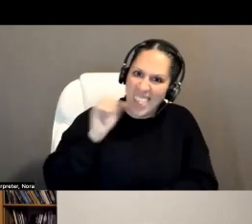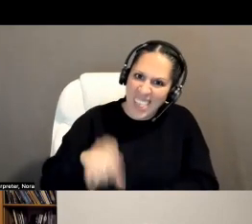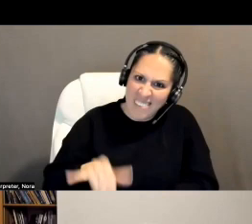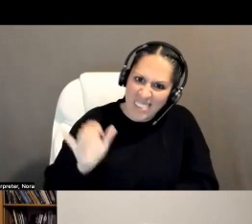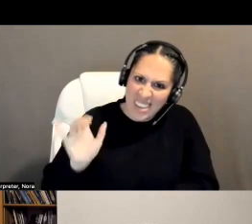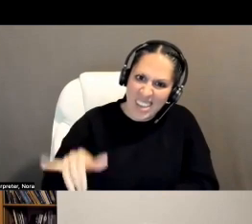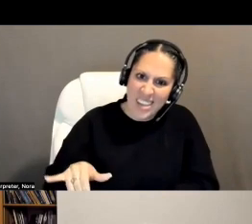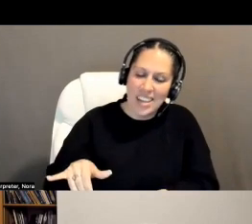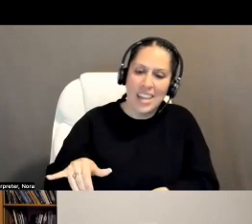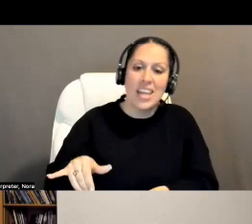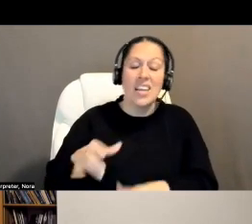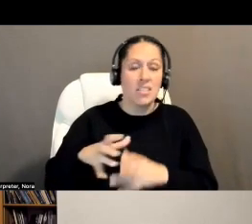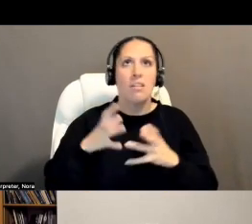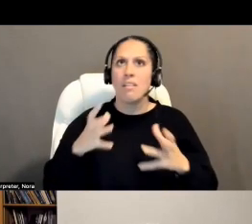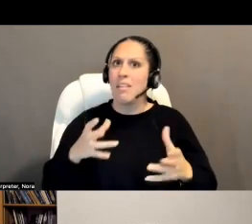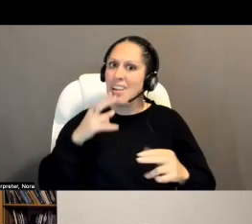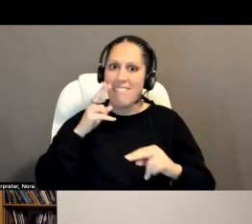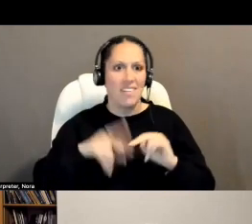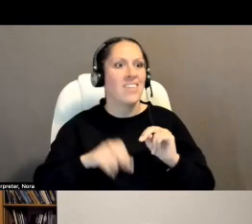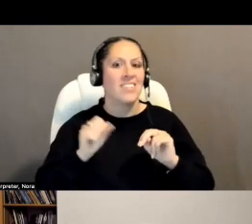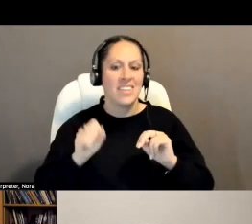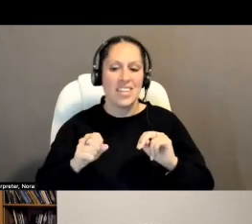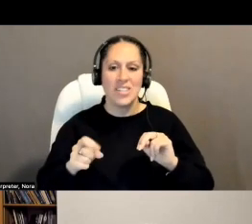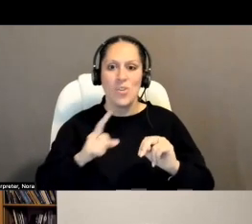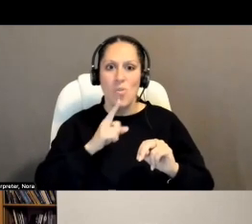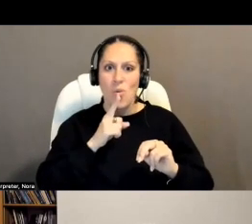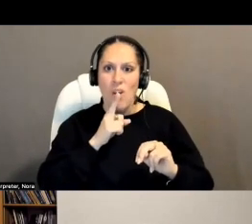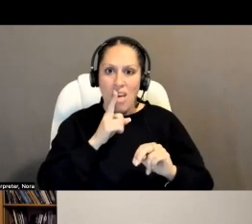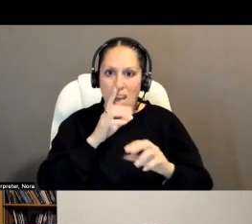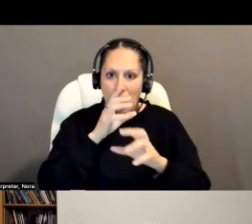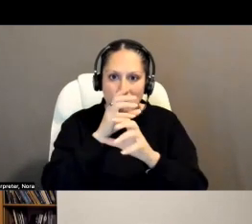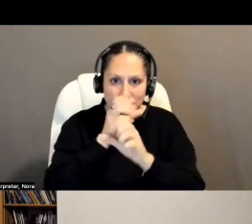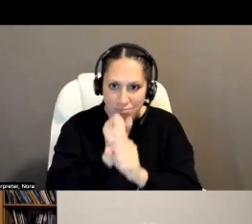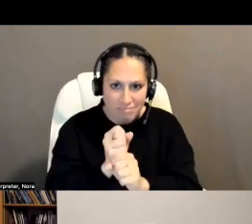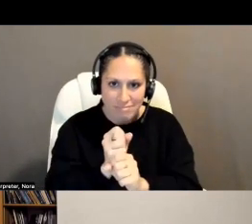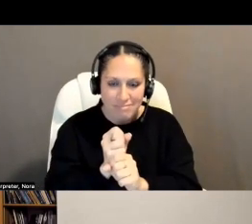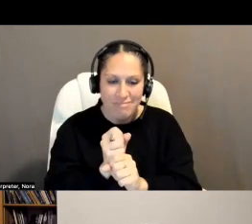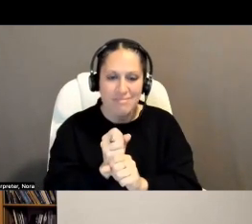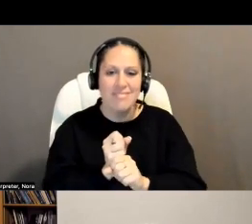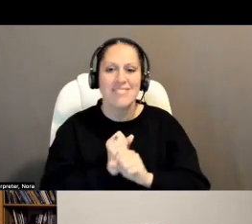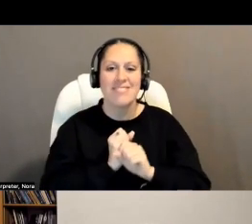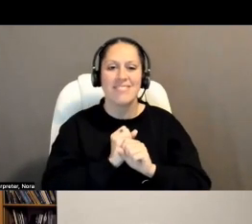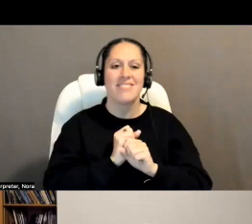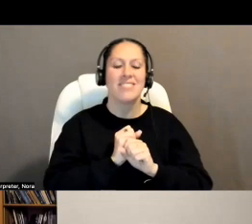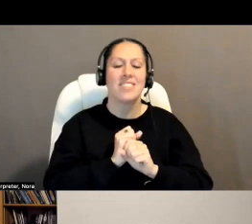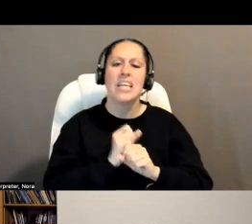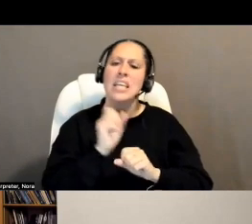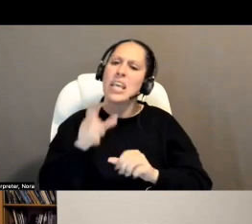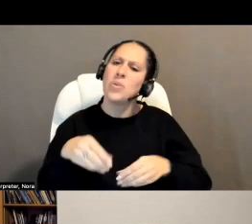It's a lot of fun! You know, they get really into it! Sure. Can you give us an example?